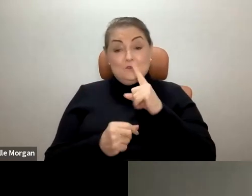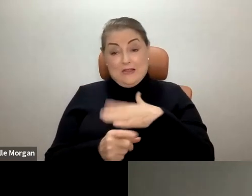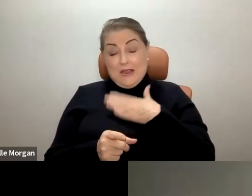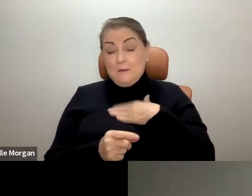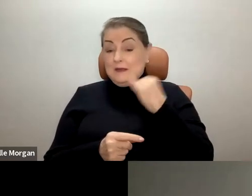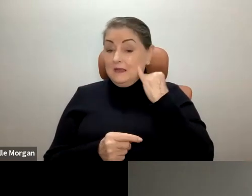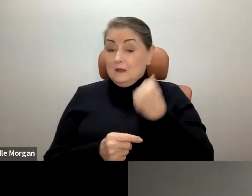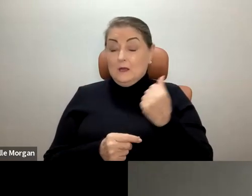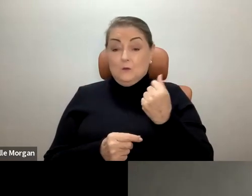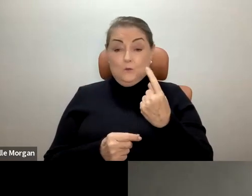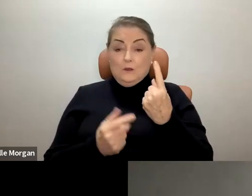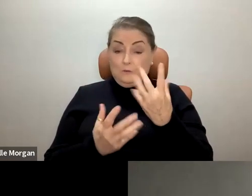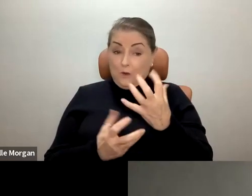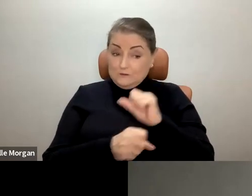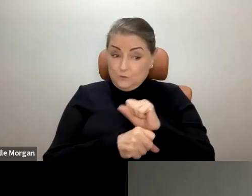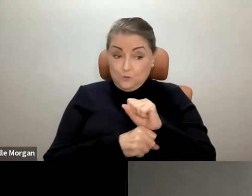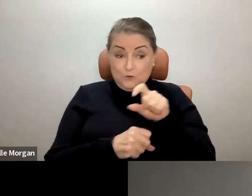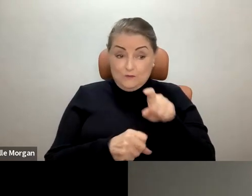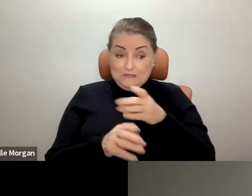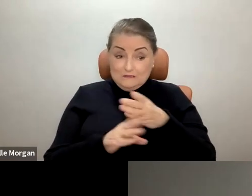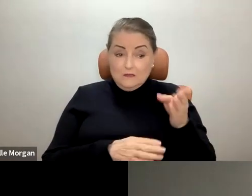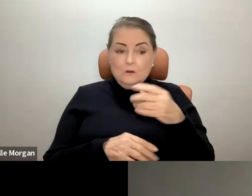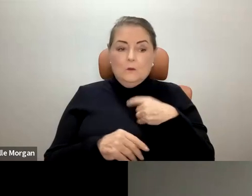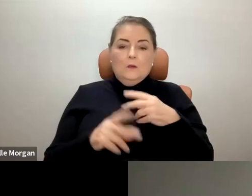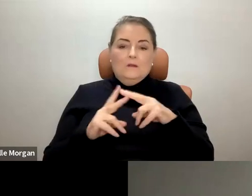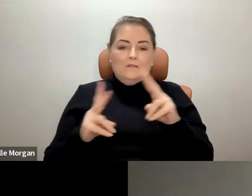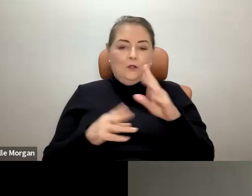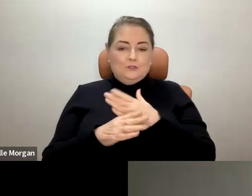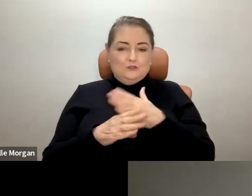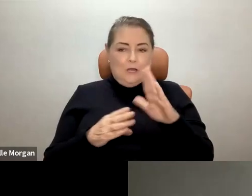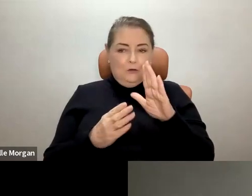pursuing work like this. We are a very sharing campus. And so if